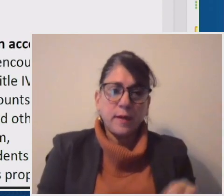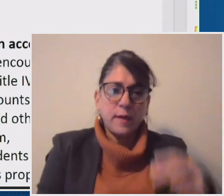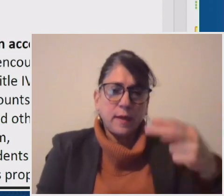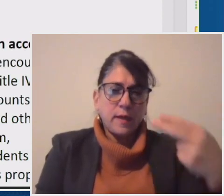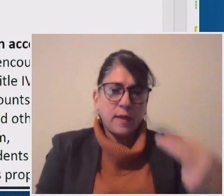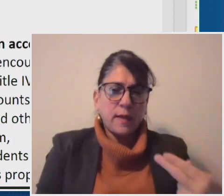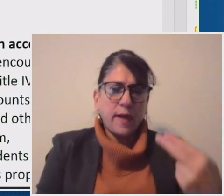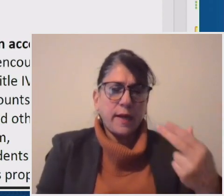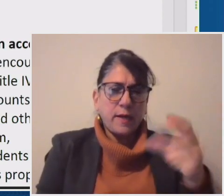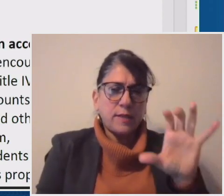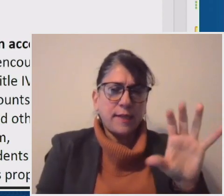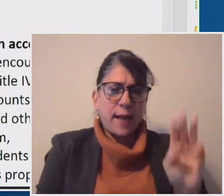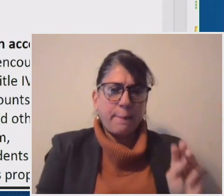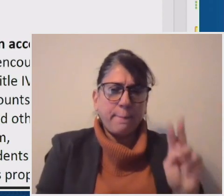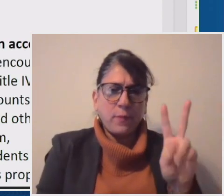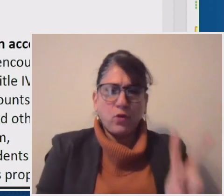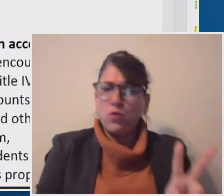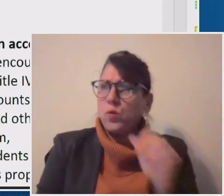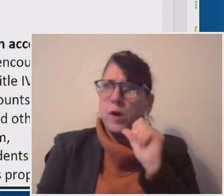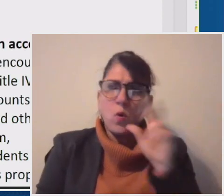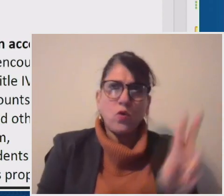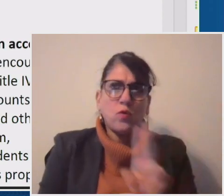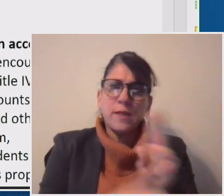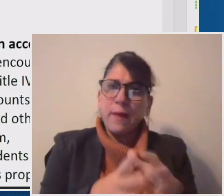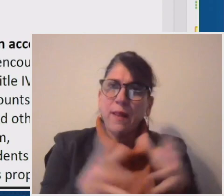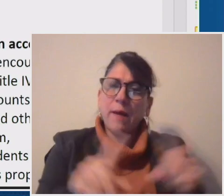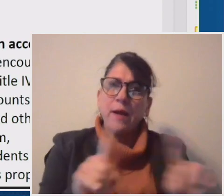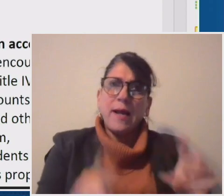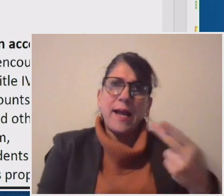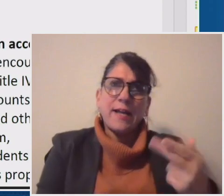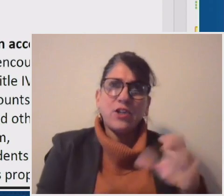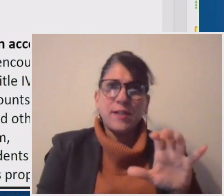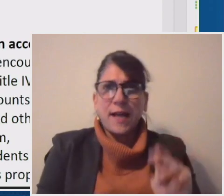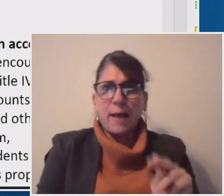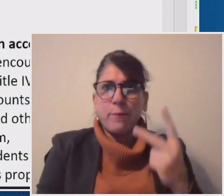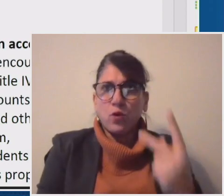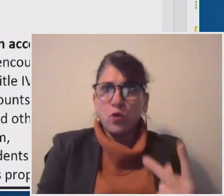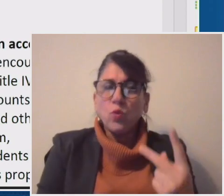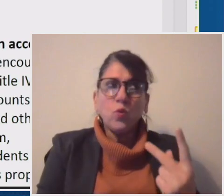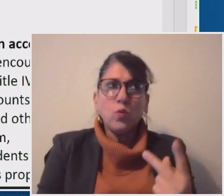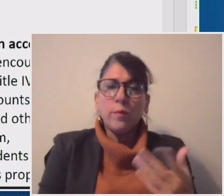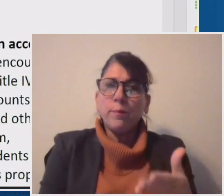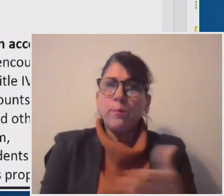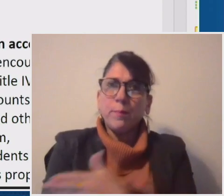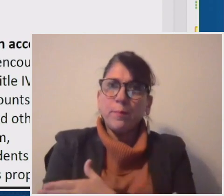think we need to go into a whole lot. But with HCM2, what happens is the prior to being able to draw down funds, the